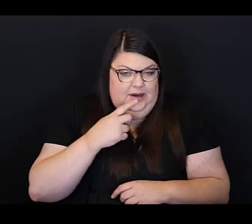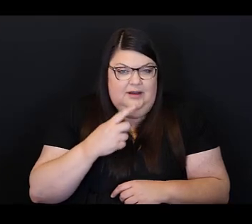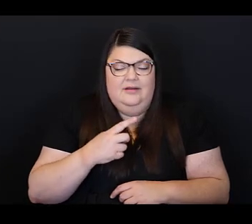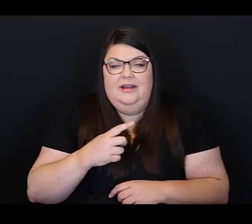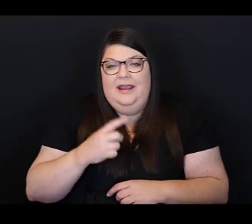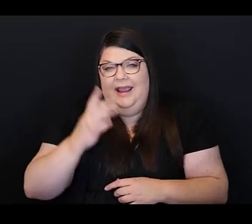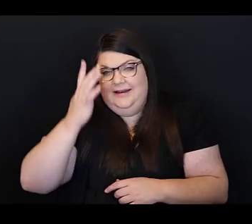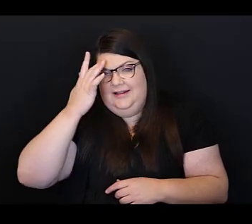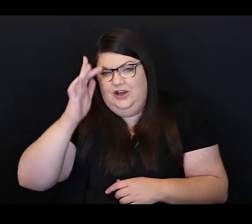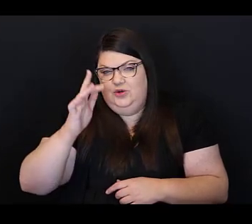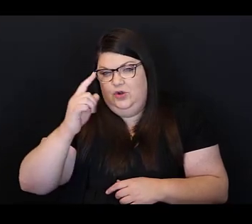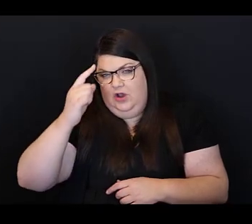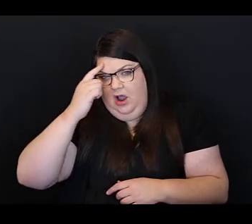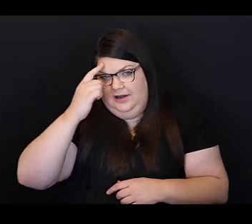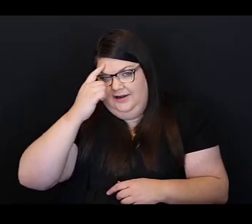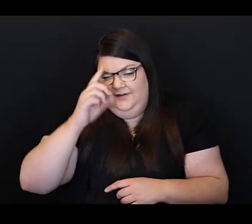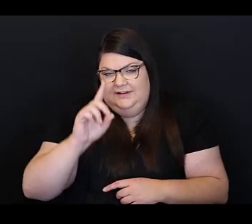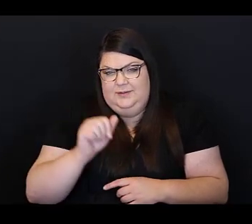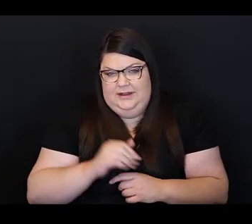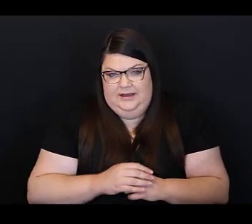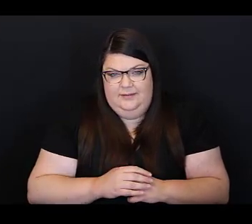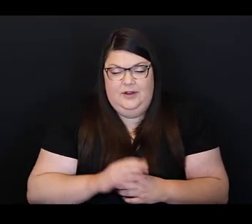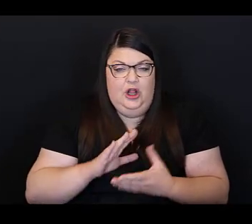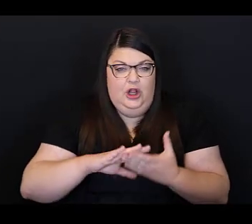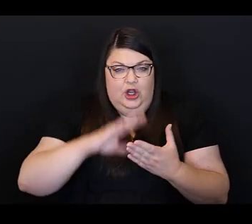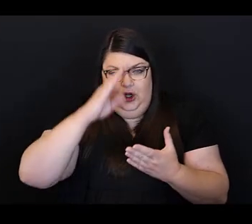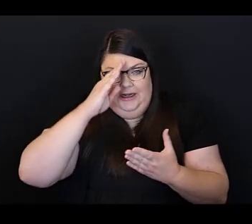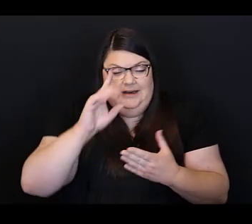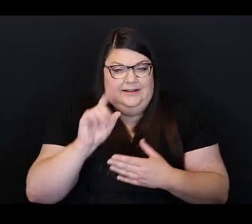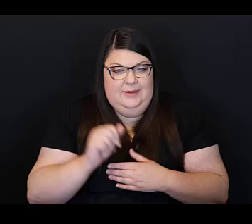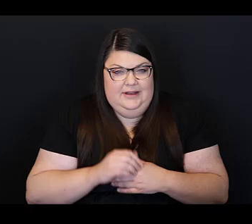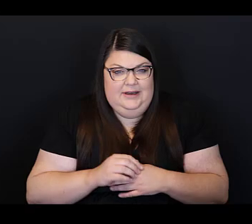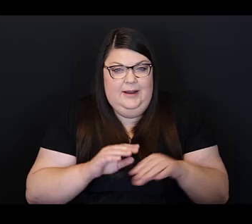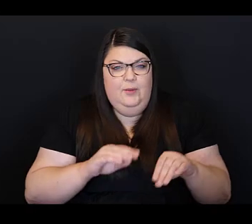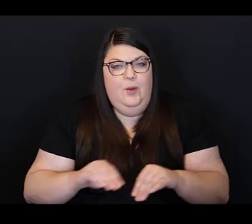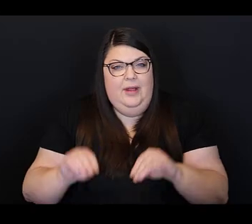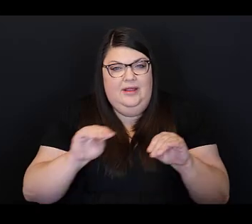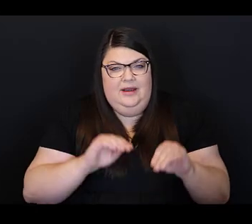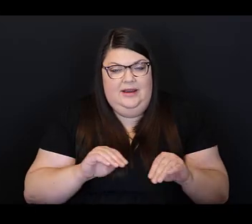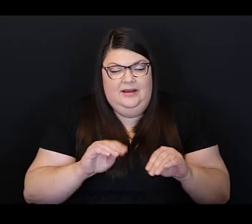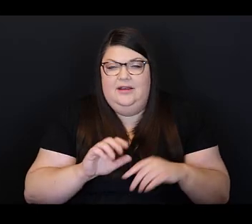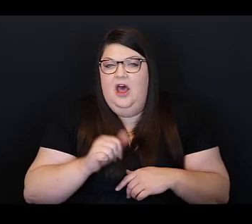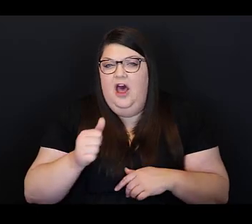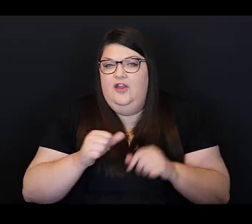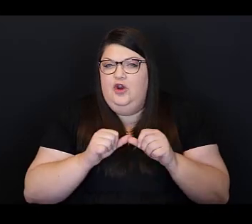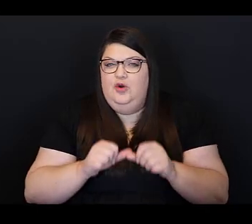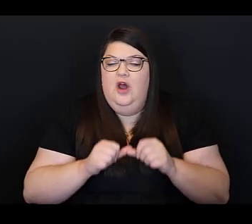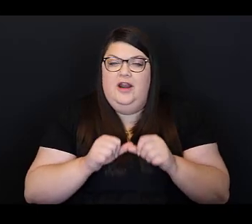intellectual or cognitive disability, learning disability, mobility, other chronic health